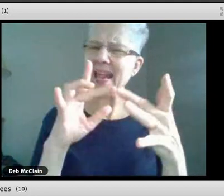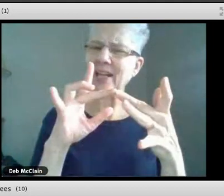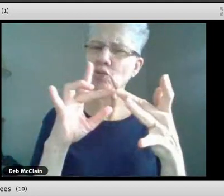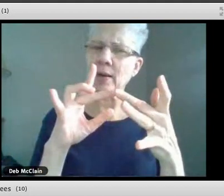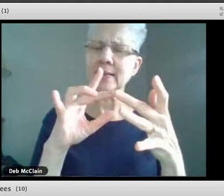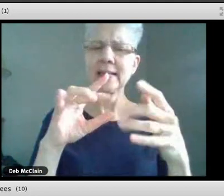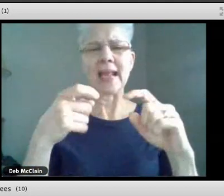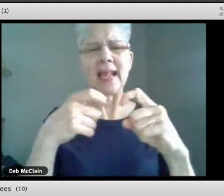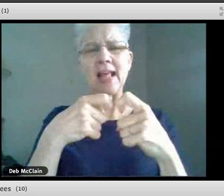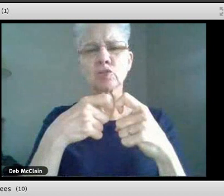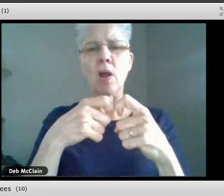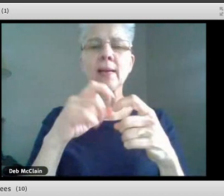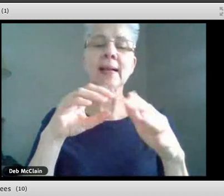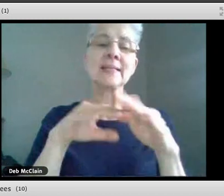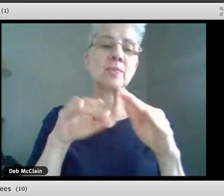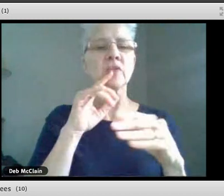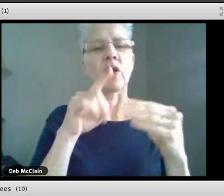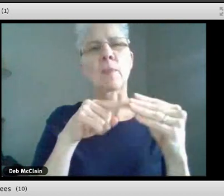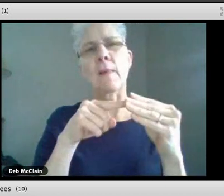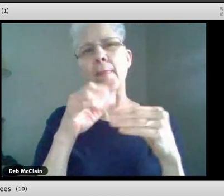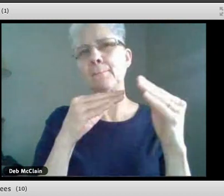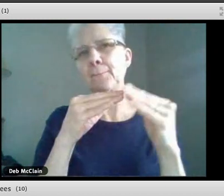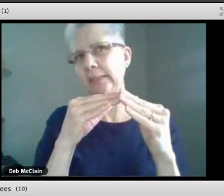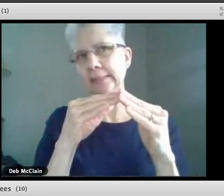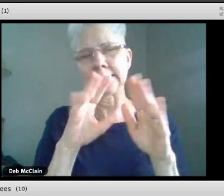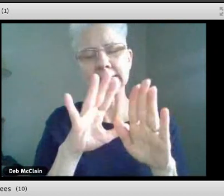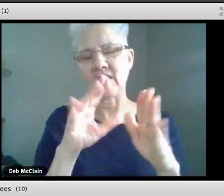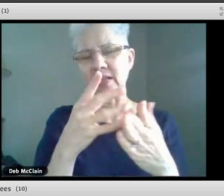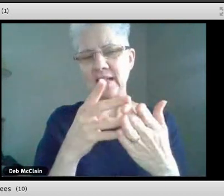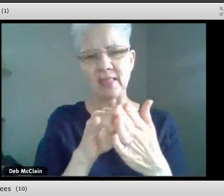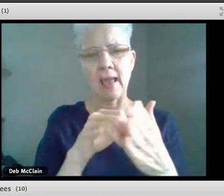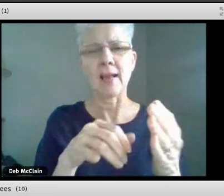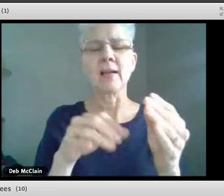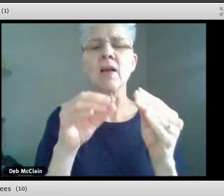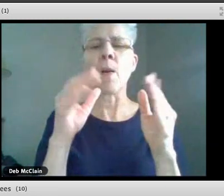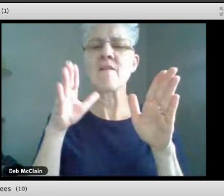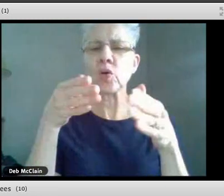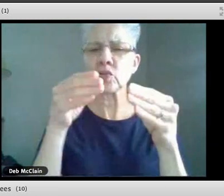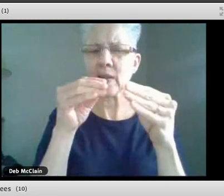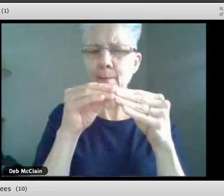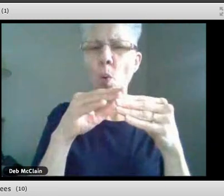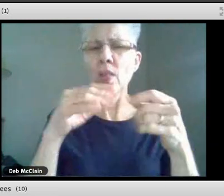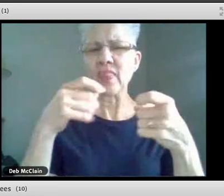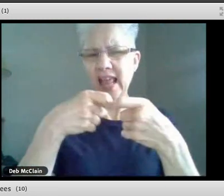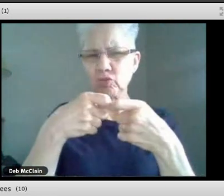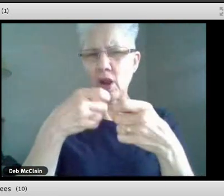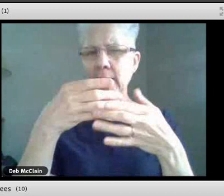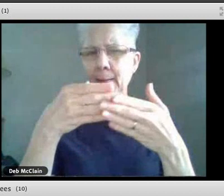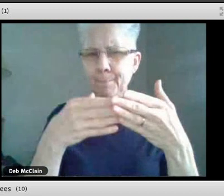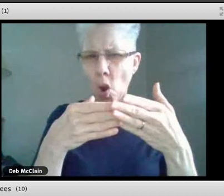You know, I'm not necessarily talking about building structures and different things like that today. We're focusing more on the electronic.